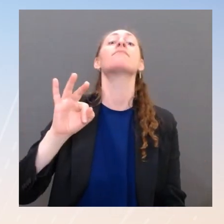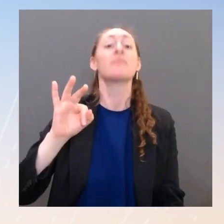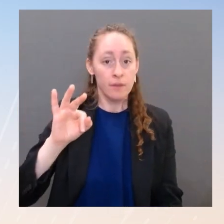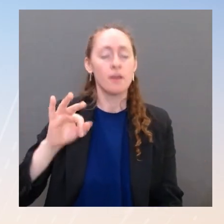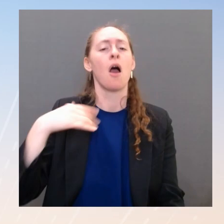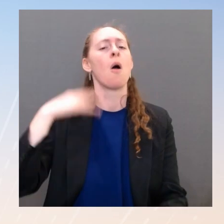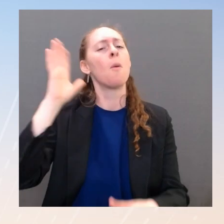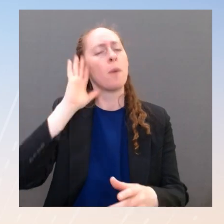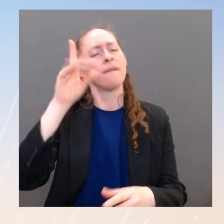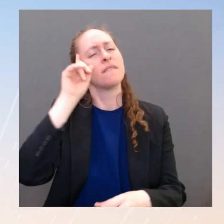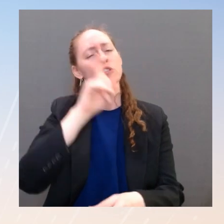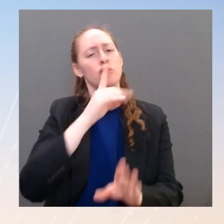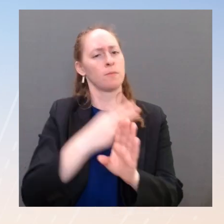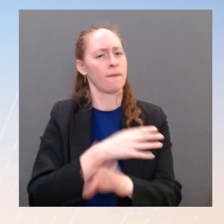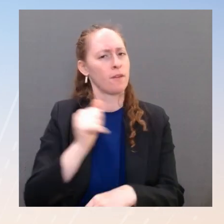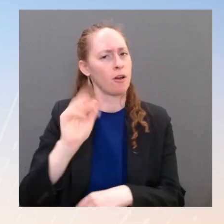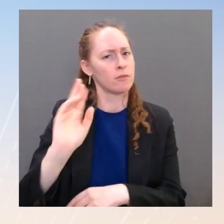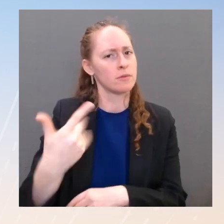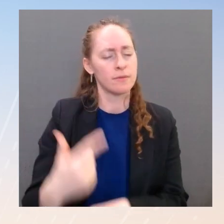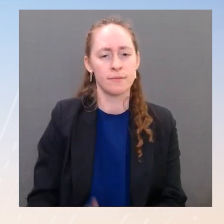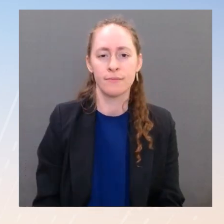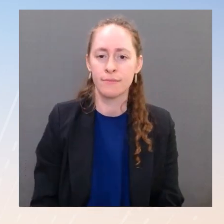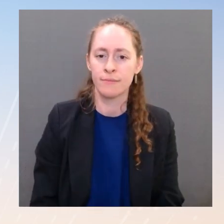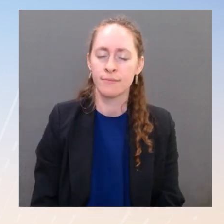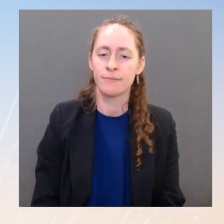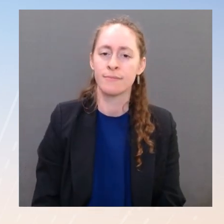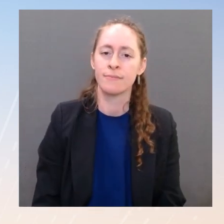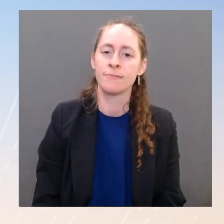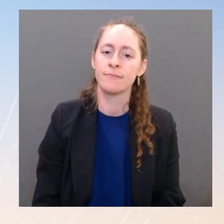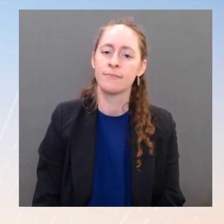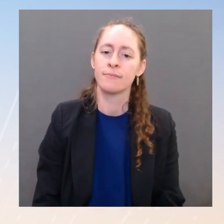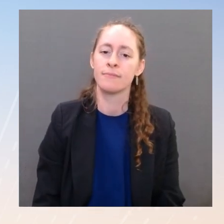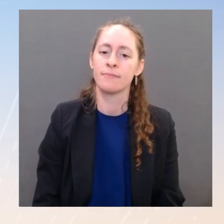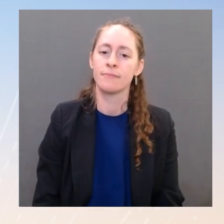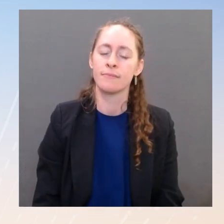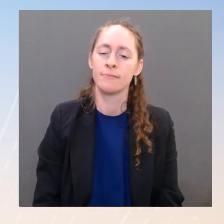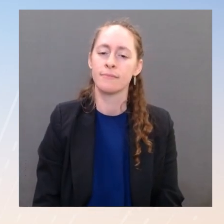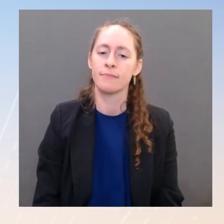next important period of time, Senator Joe Manchin remains an important vote in the Senate, of course.